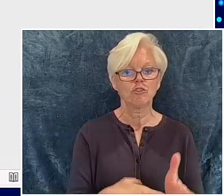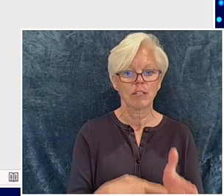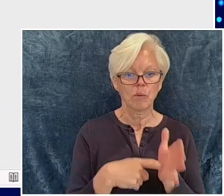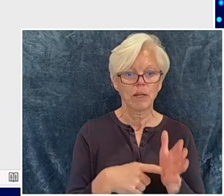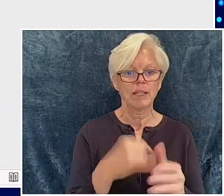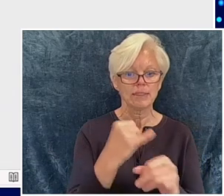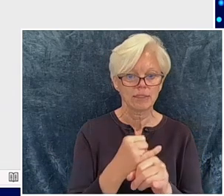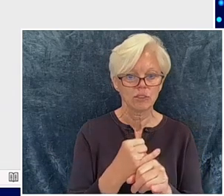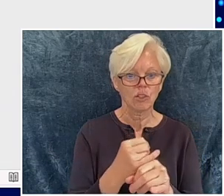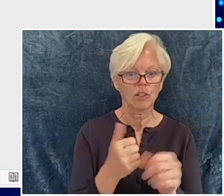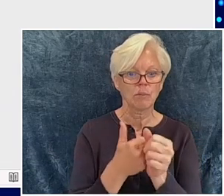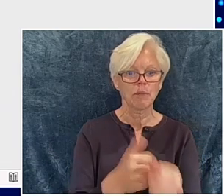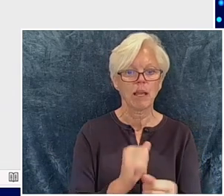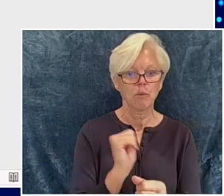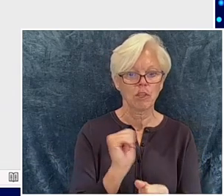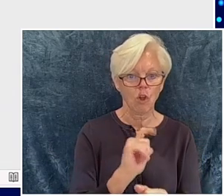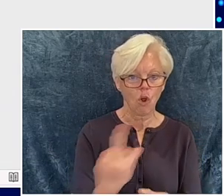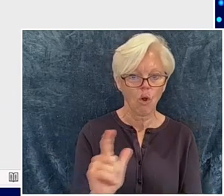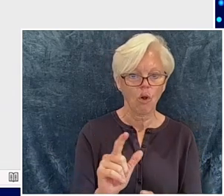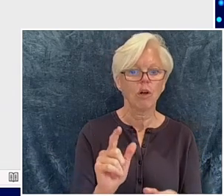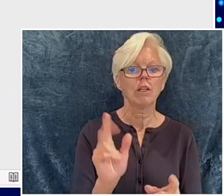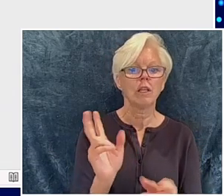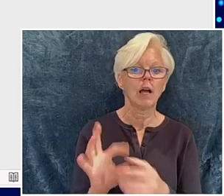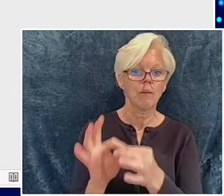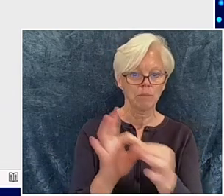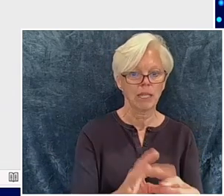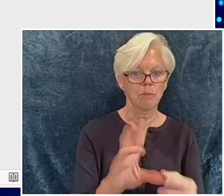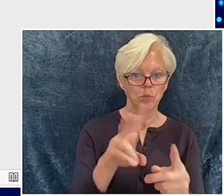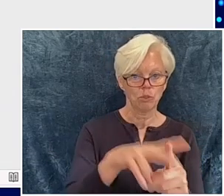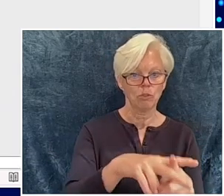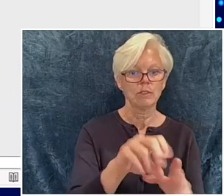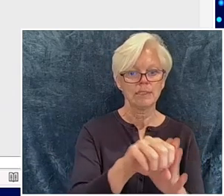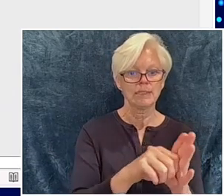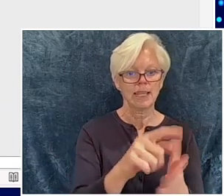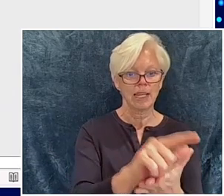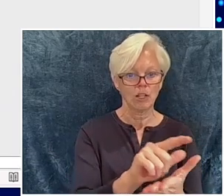state laws and regulations except as provided under paragraph (d)(2) romanette